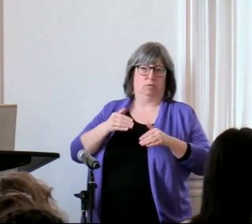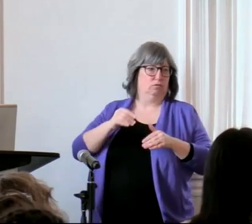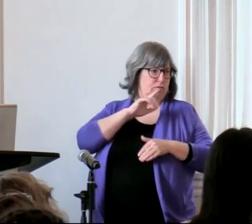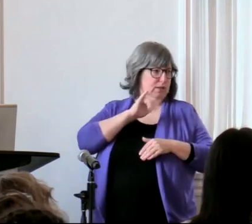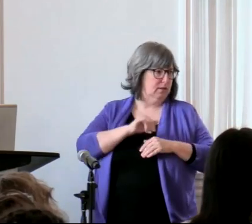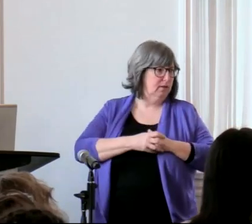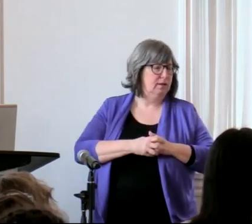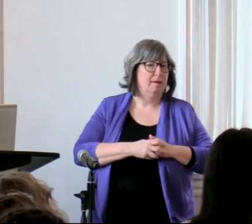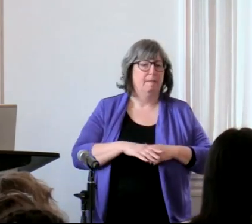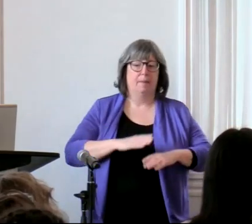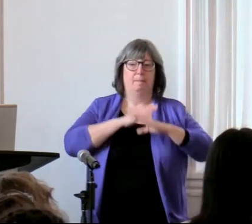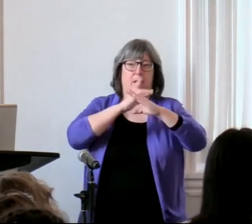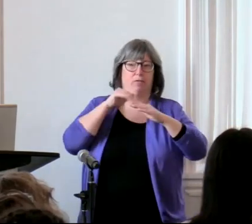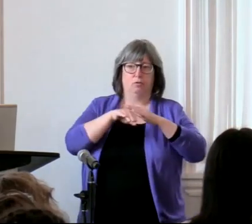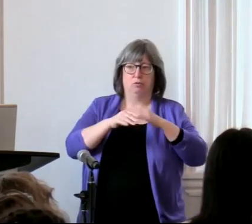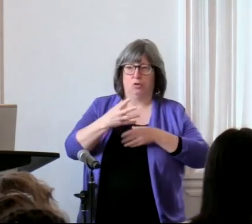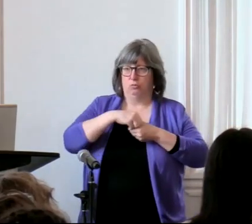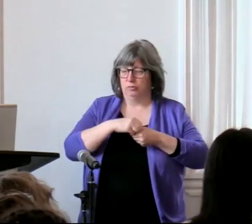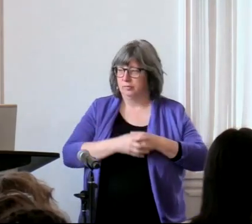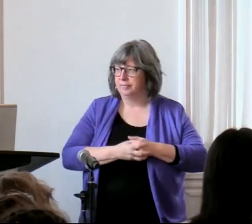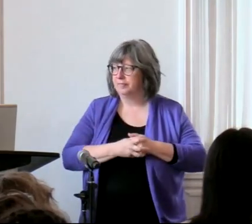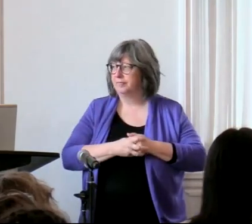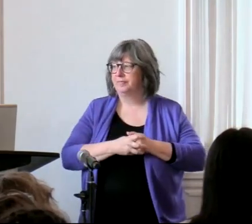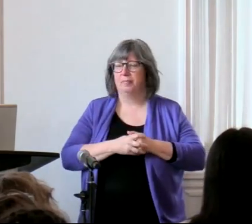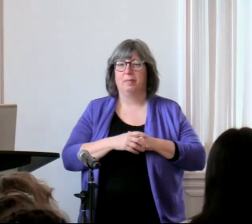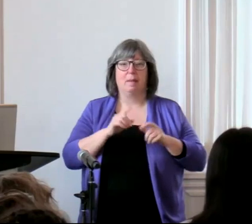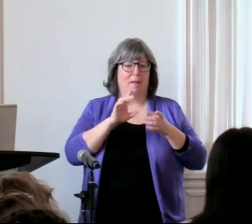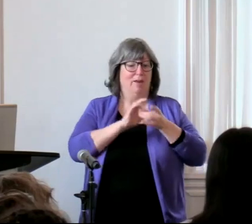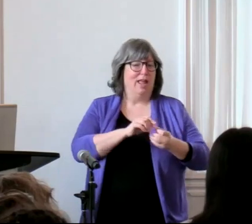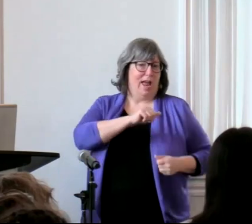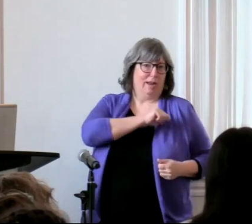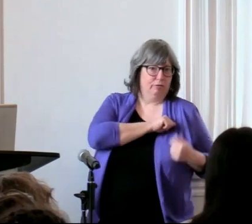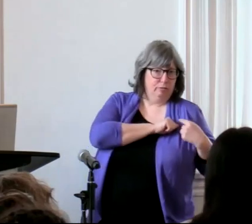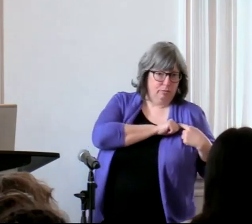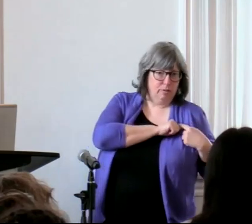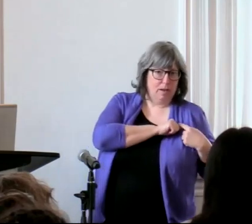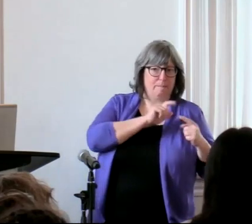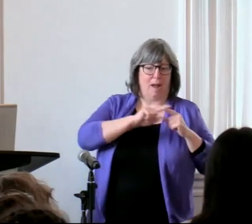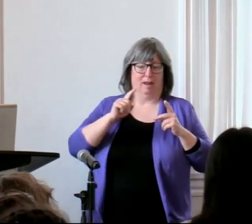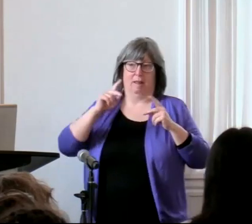Barriers to inclusion, as much about attitude, as they are about physical structure